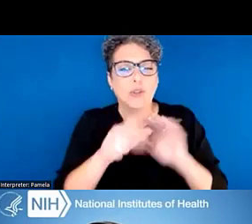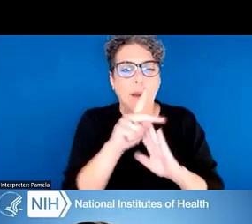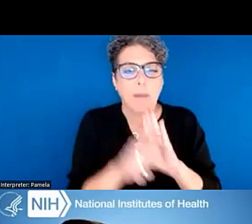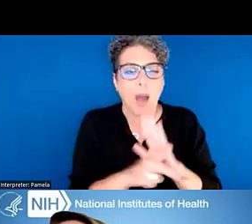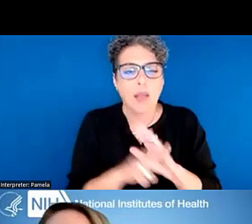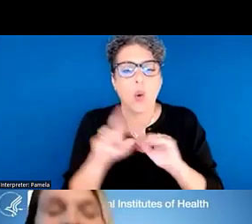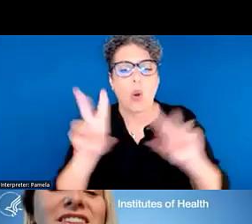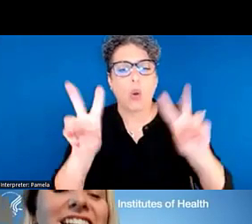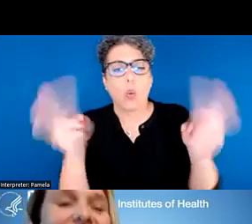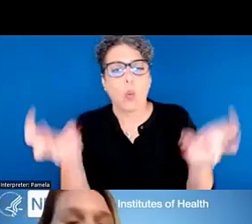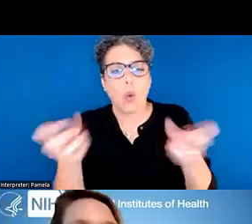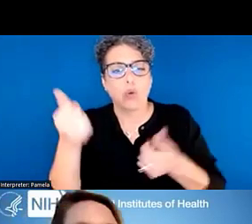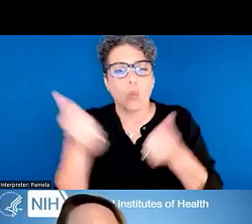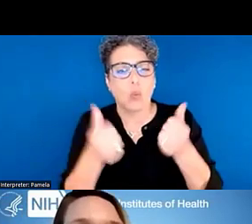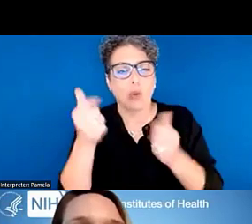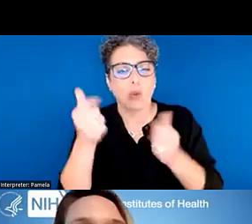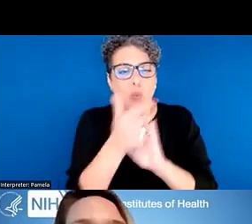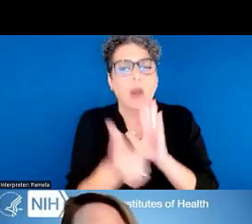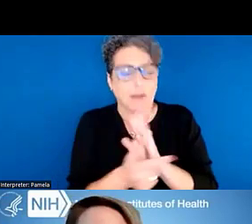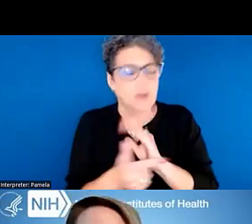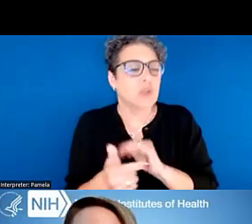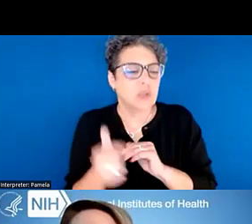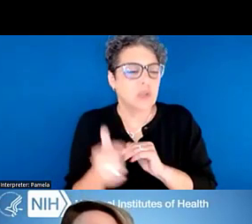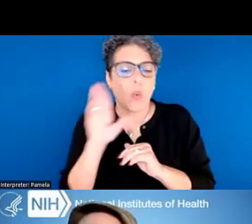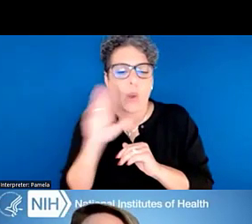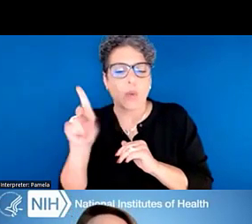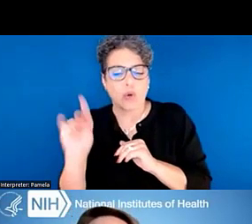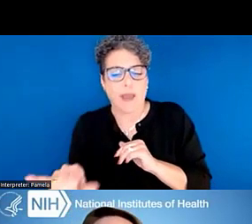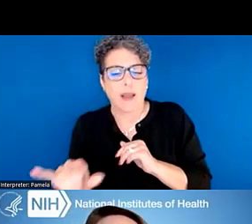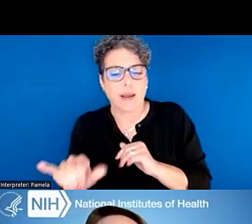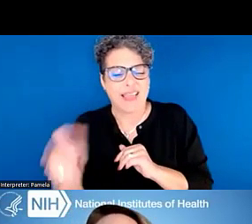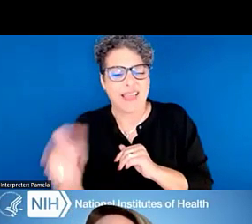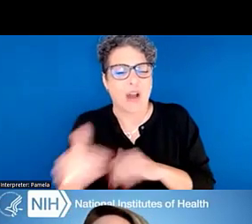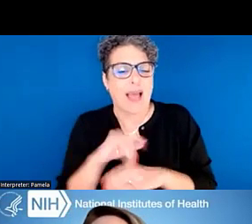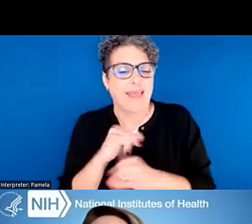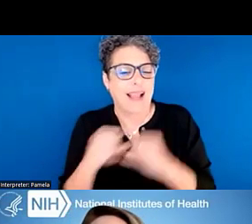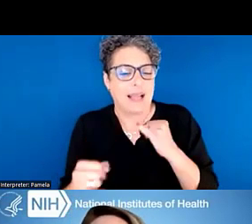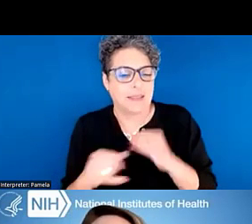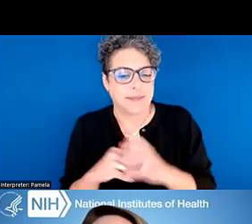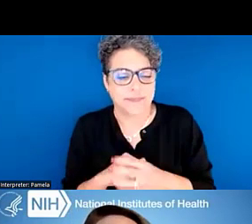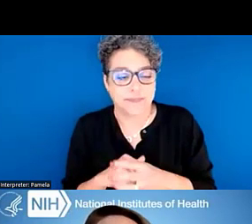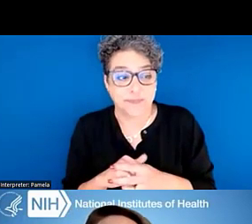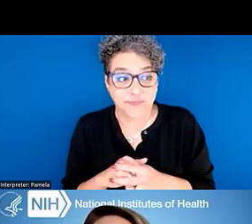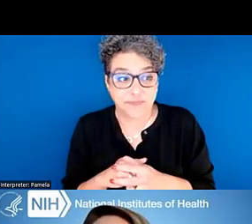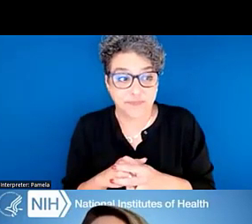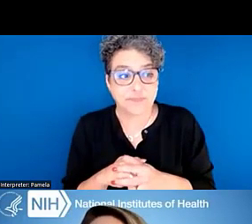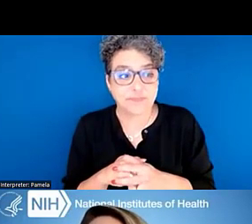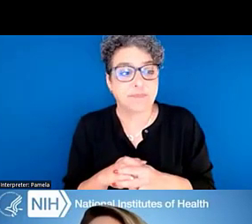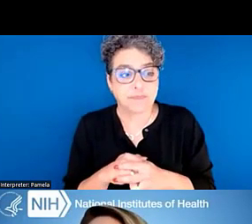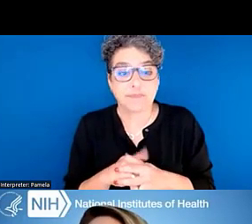so we can probably do that later at the end. Yep, you're good.